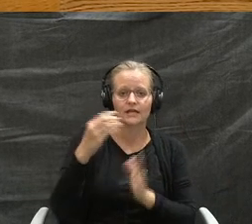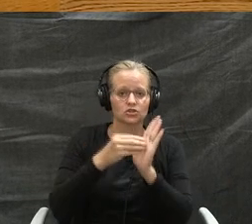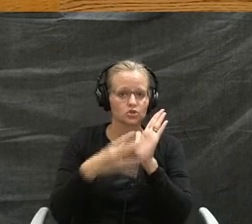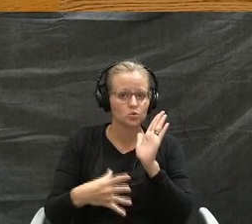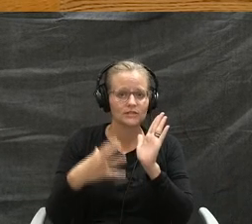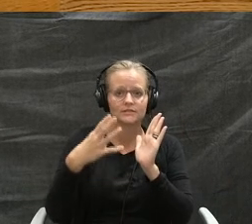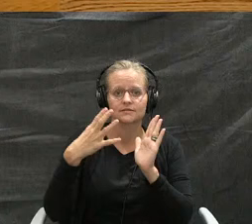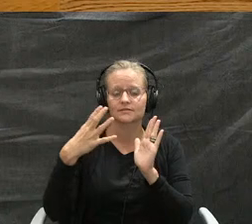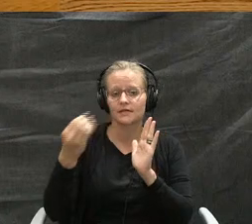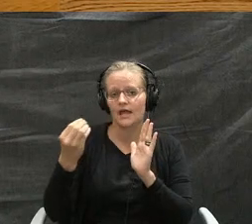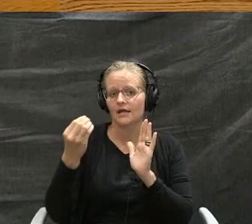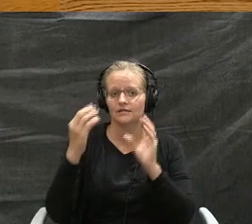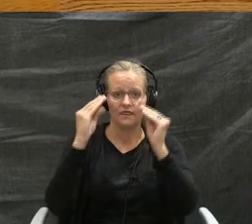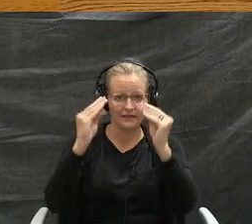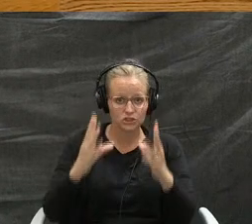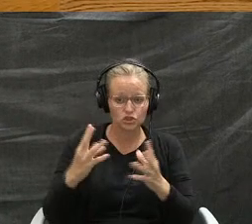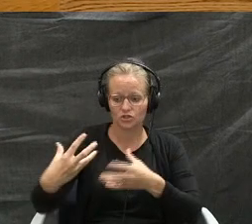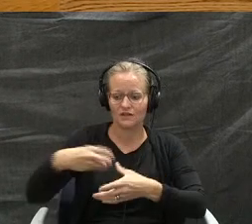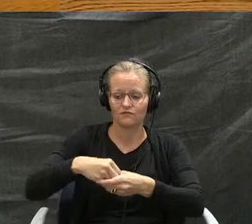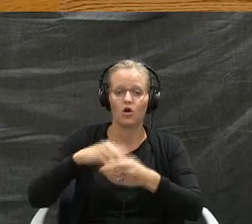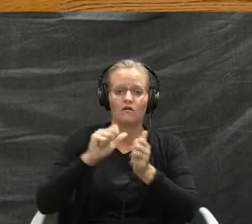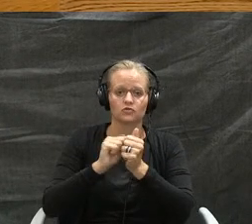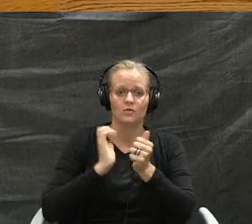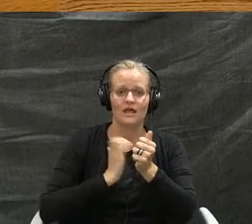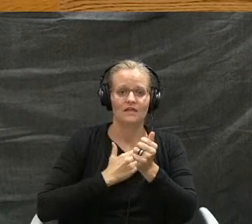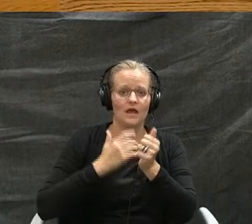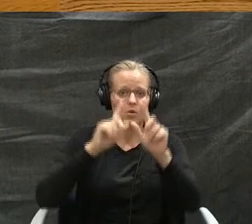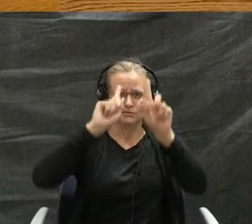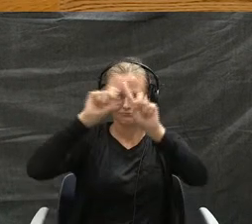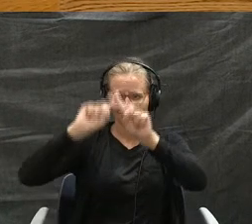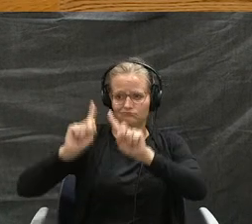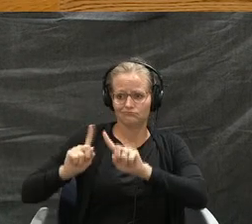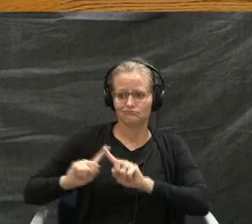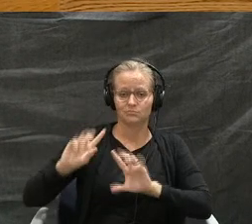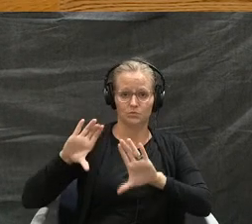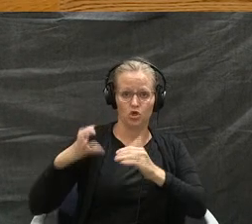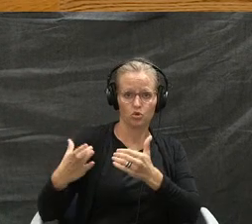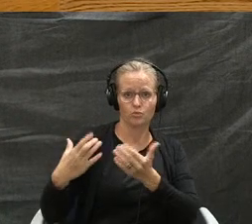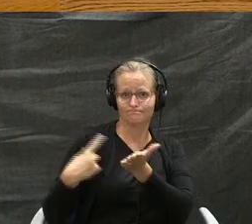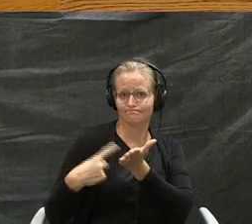these different groups. As I said earlier, we had about 600